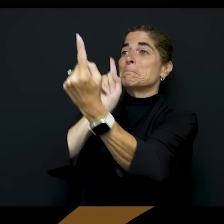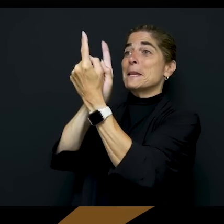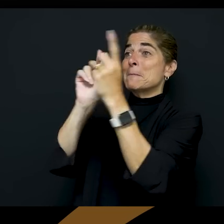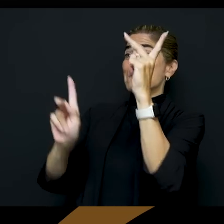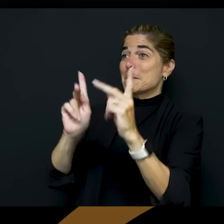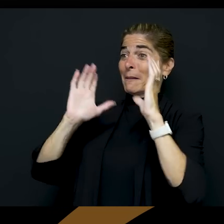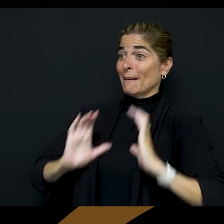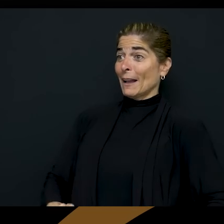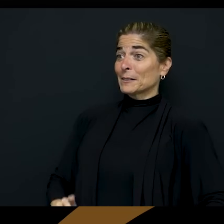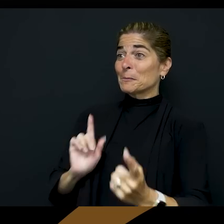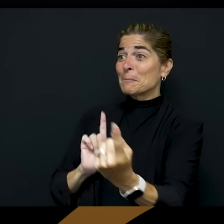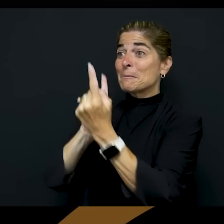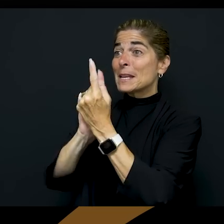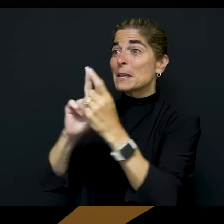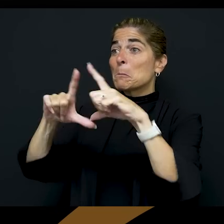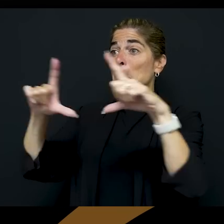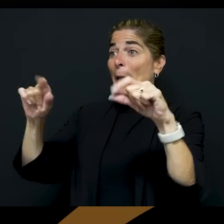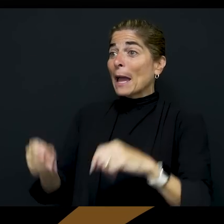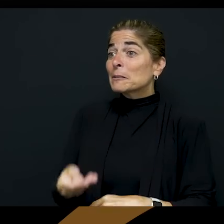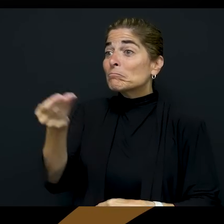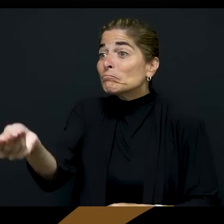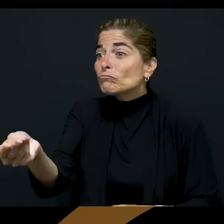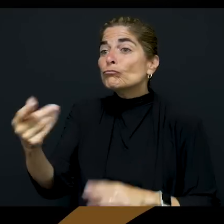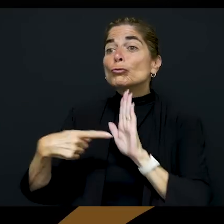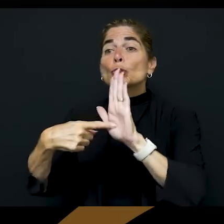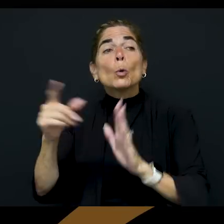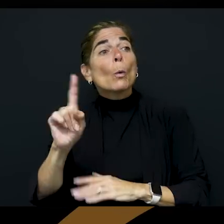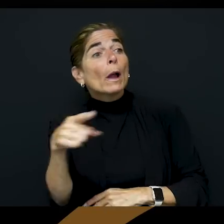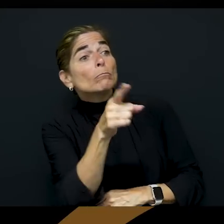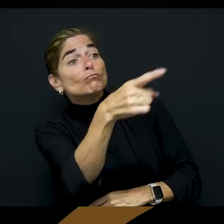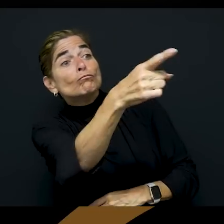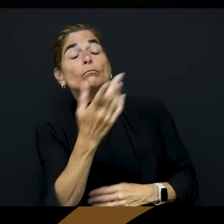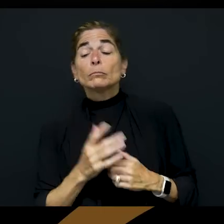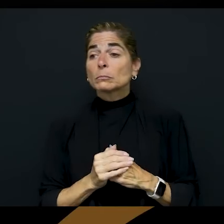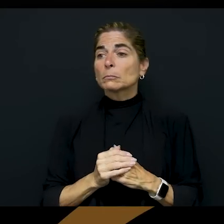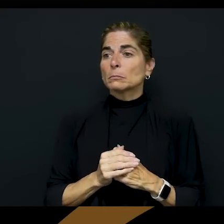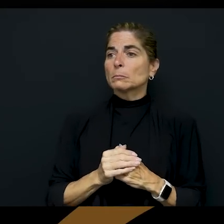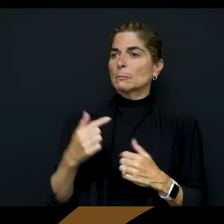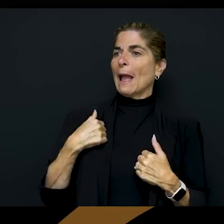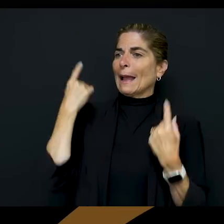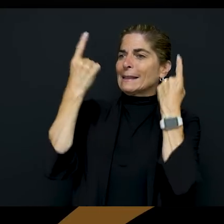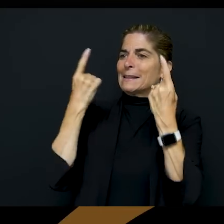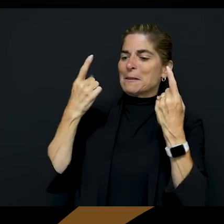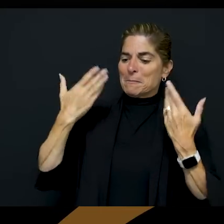and to get their boarding pass and get where they're going. I consider myself as the invisible disability.